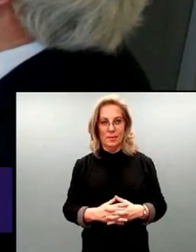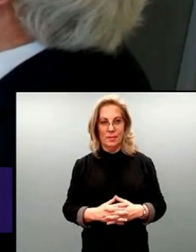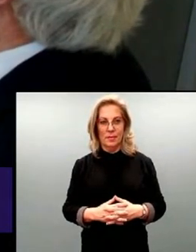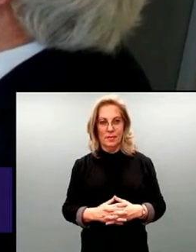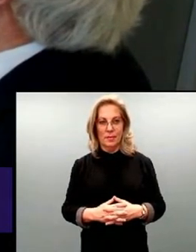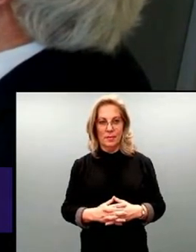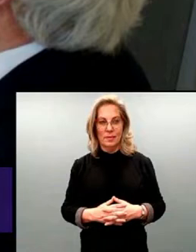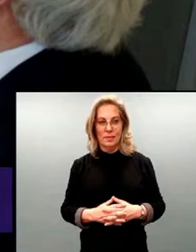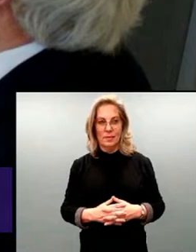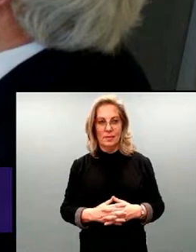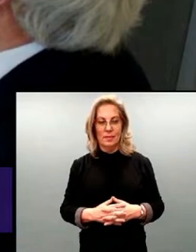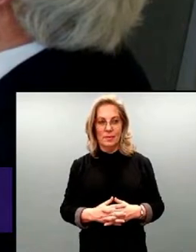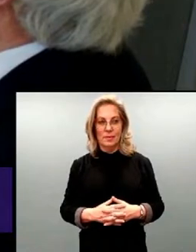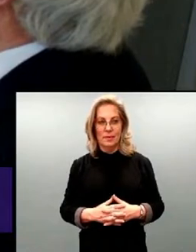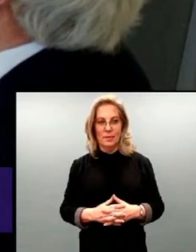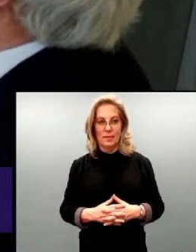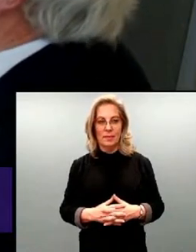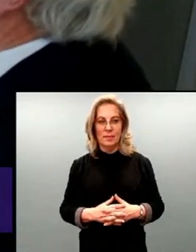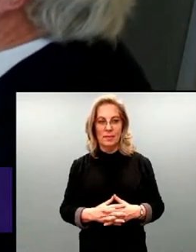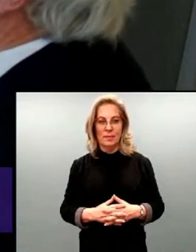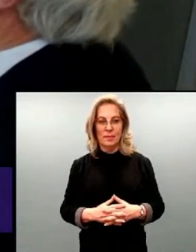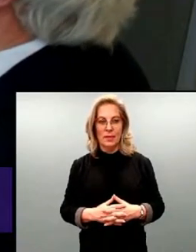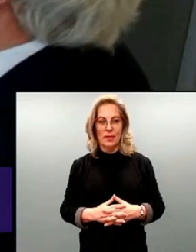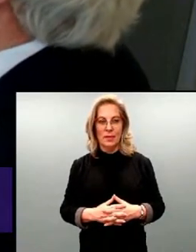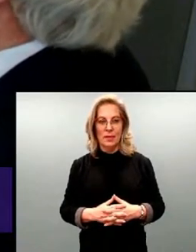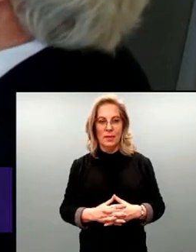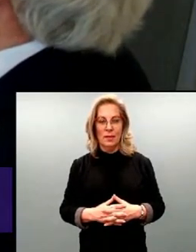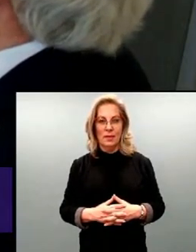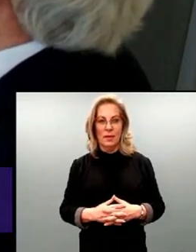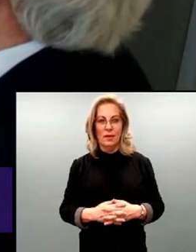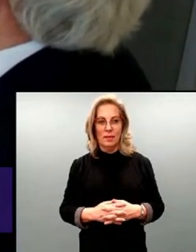Having lighting that is adequate improves visual access.